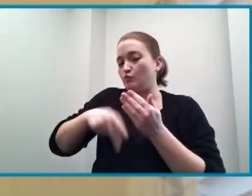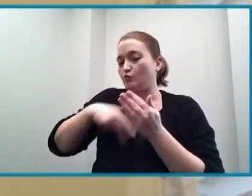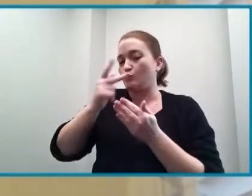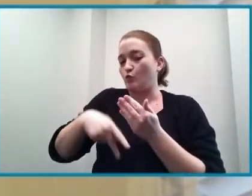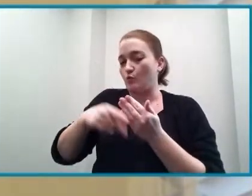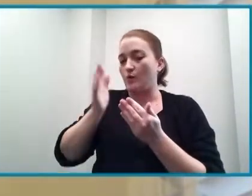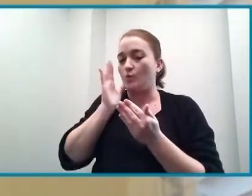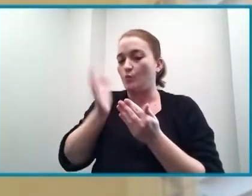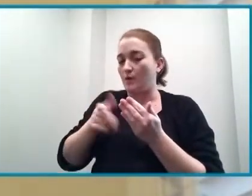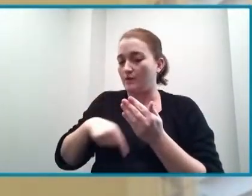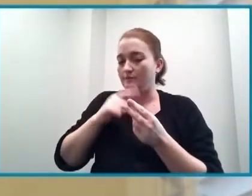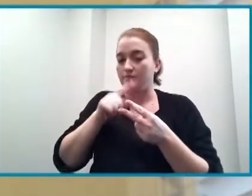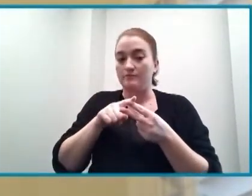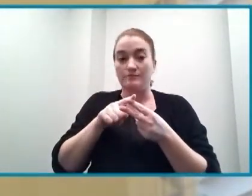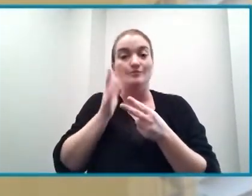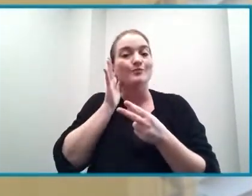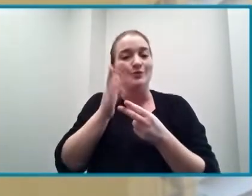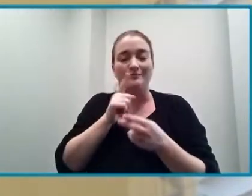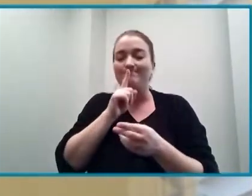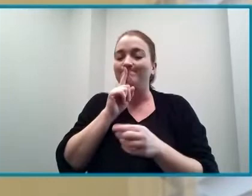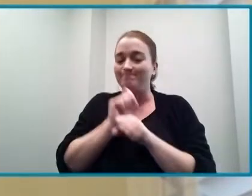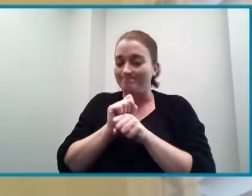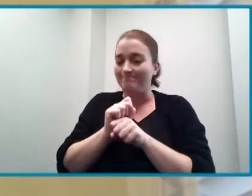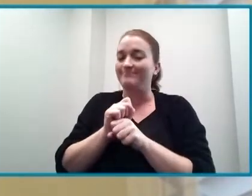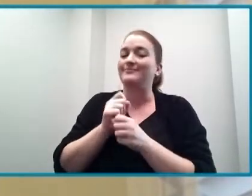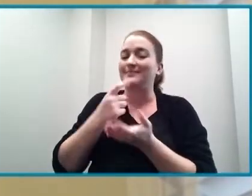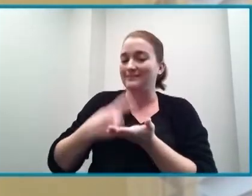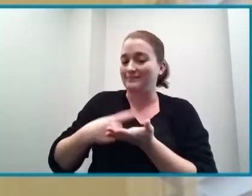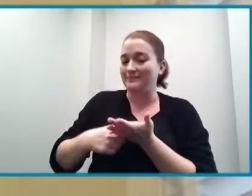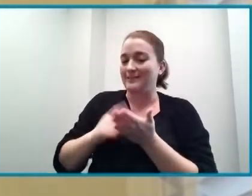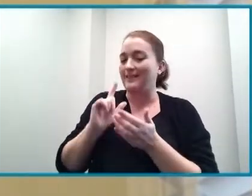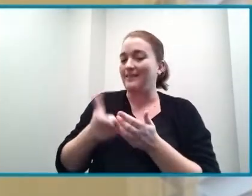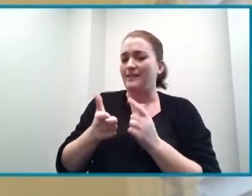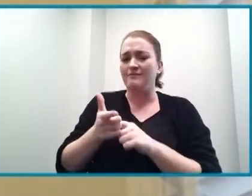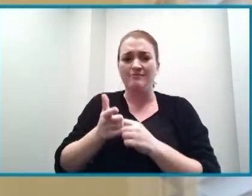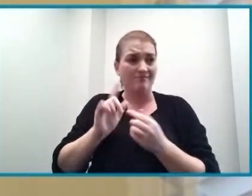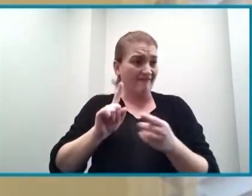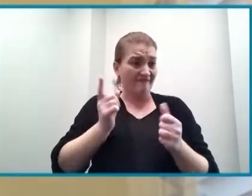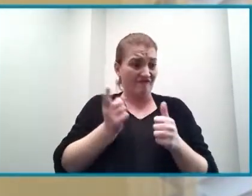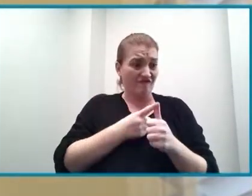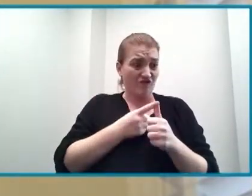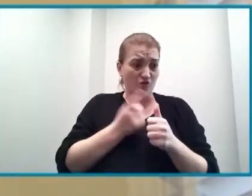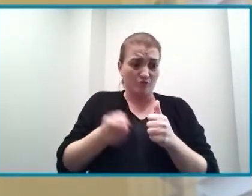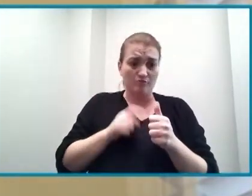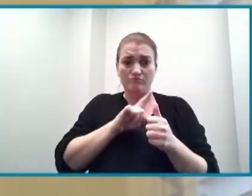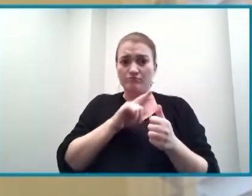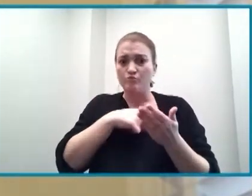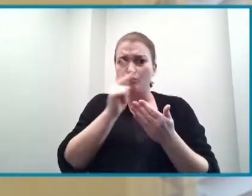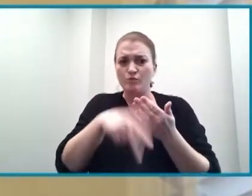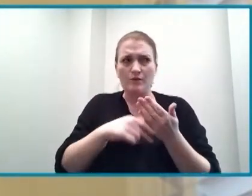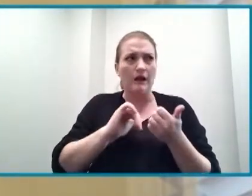And our overarching question of today is, how can we ensure that the arts programming we offer is most effectively